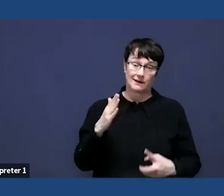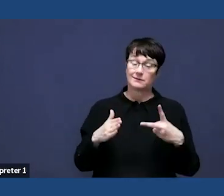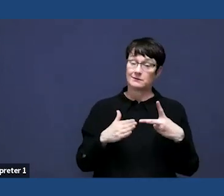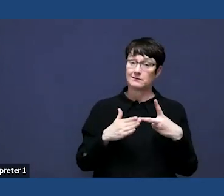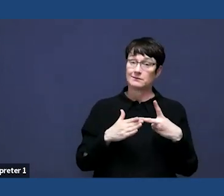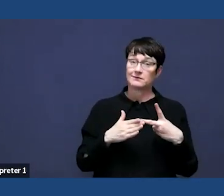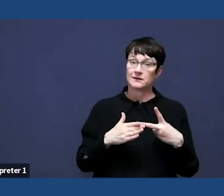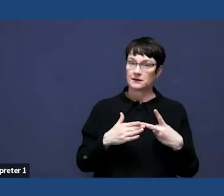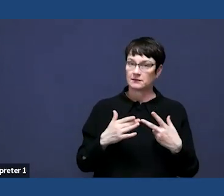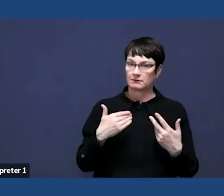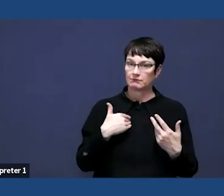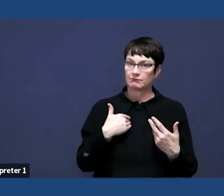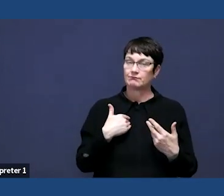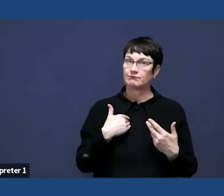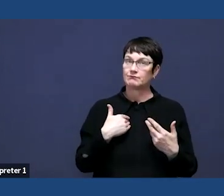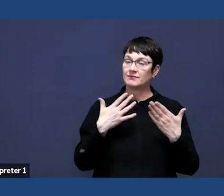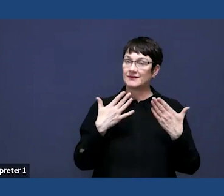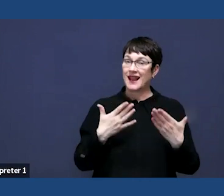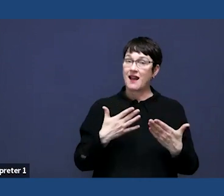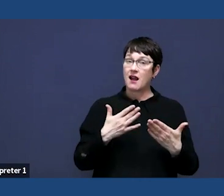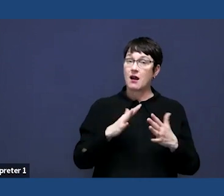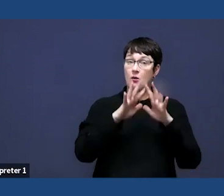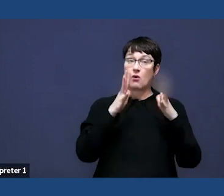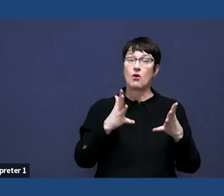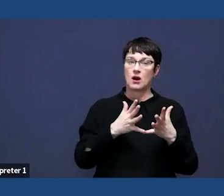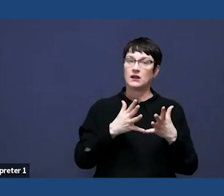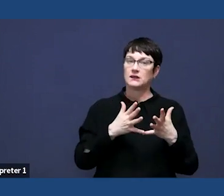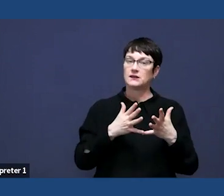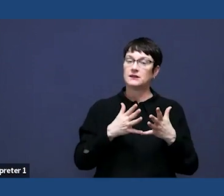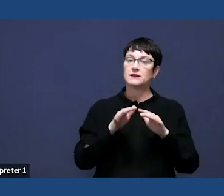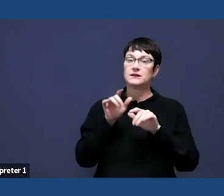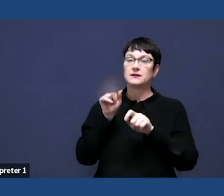What this means is we have to do a lot more things with that.